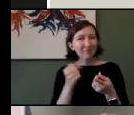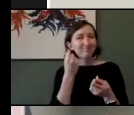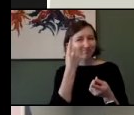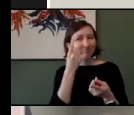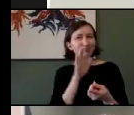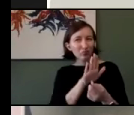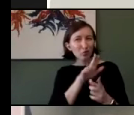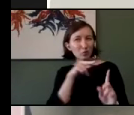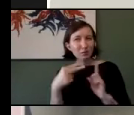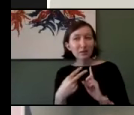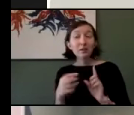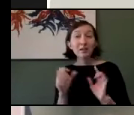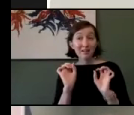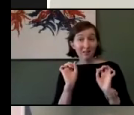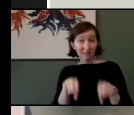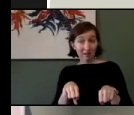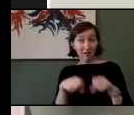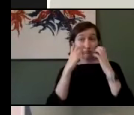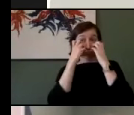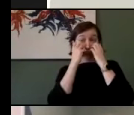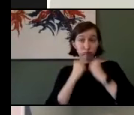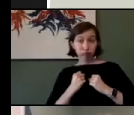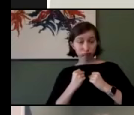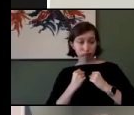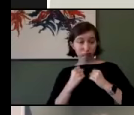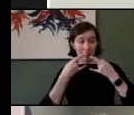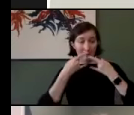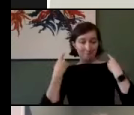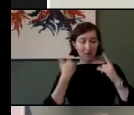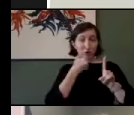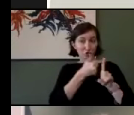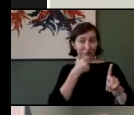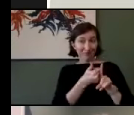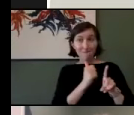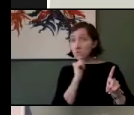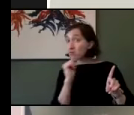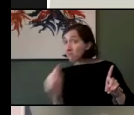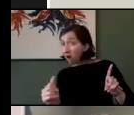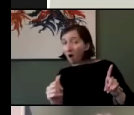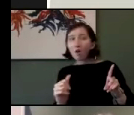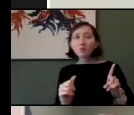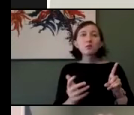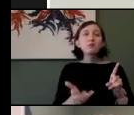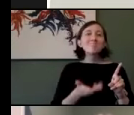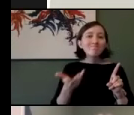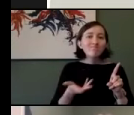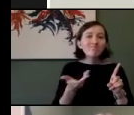can you remove the mask independently? There's been some really cool devices